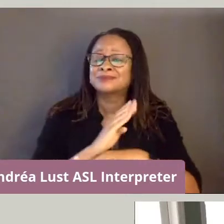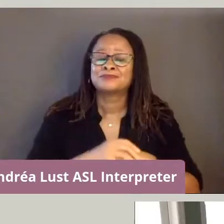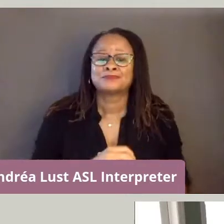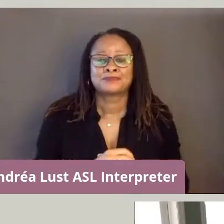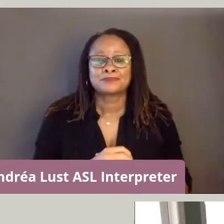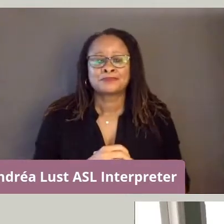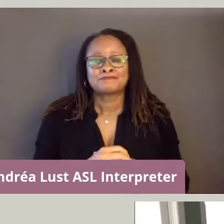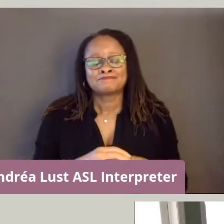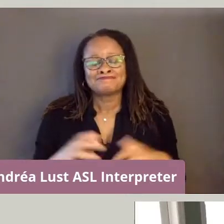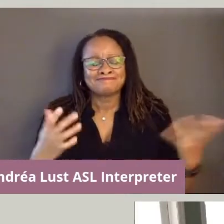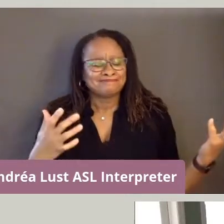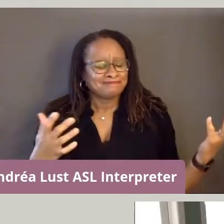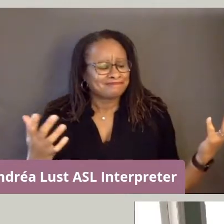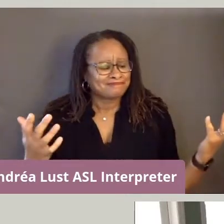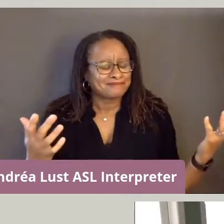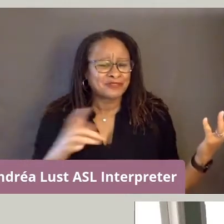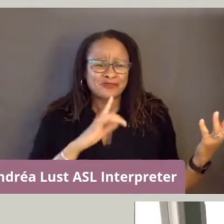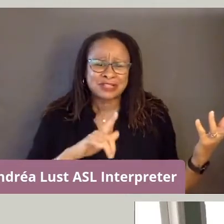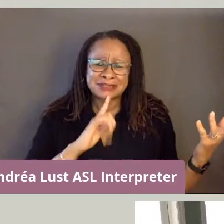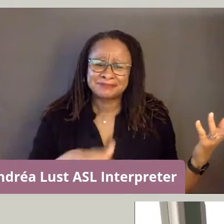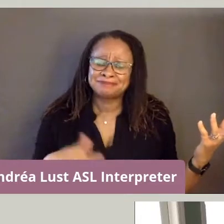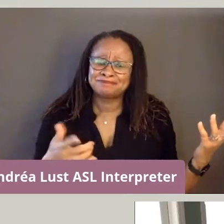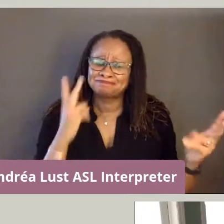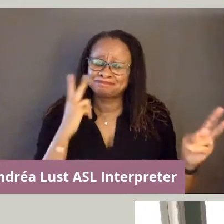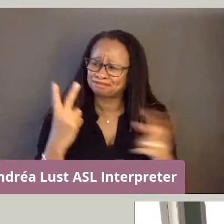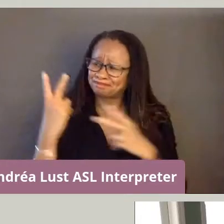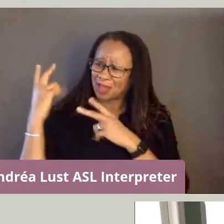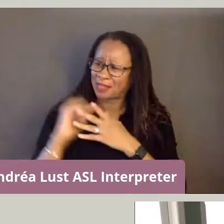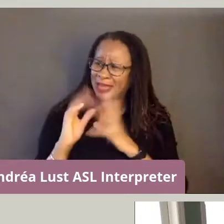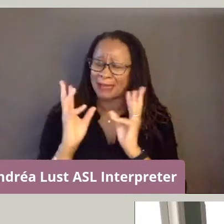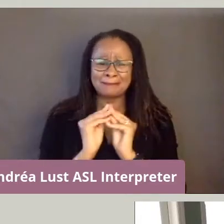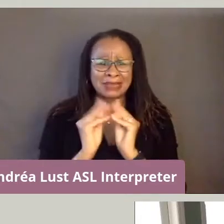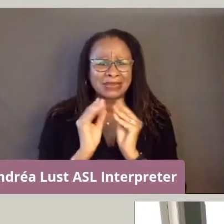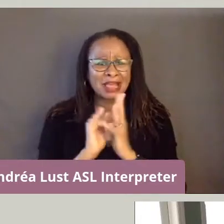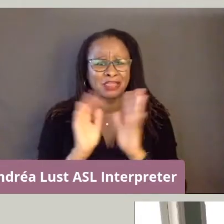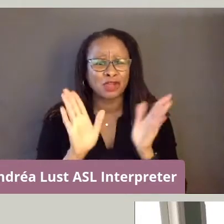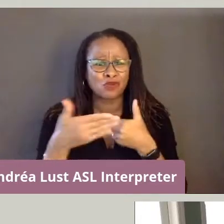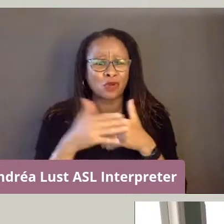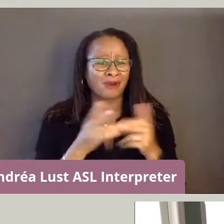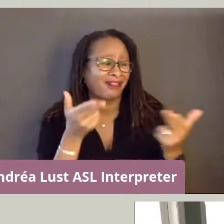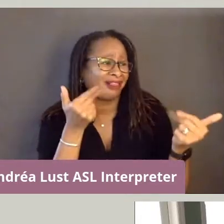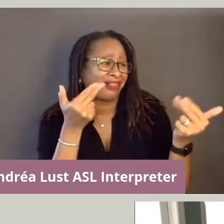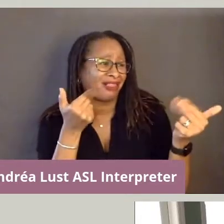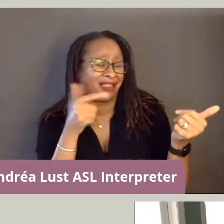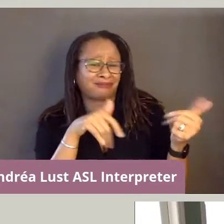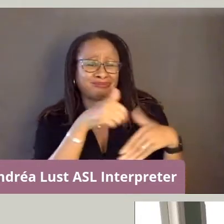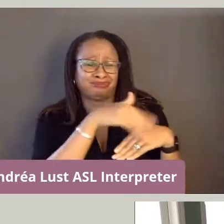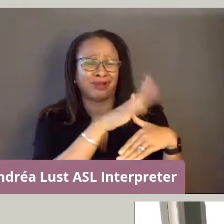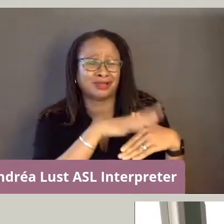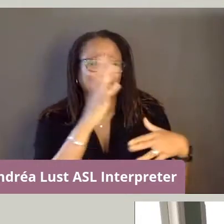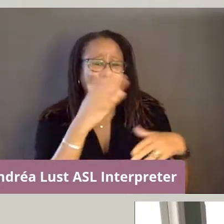I wonder though, reflecting on that meeting in the room where we got laughed out and we felt pretty demoralized,